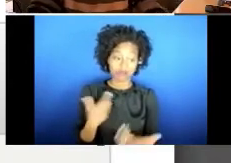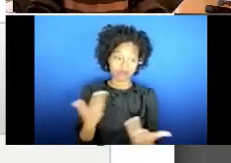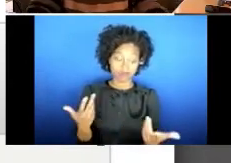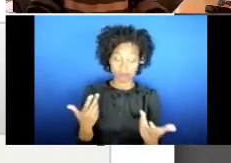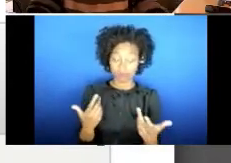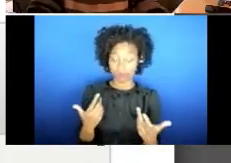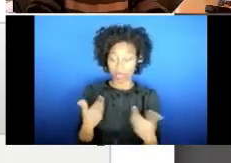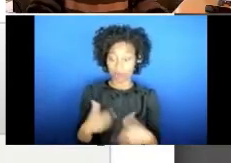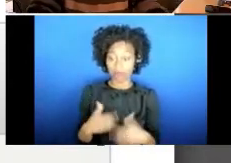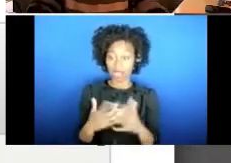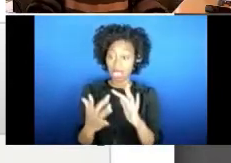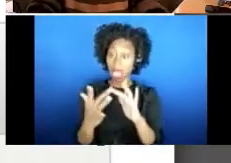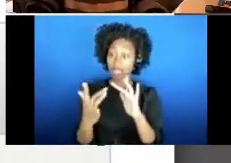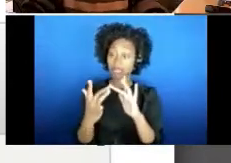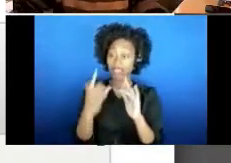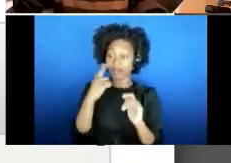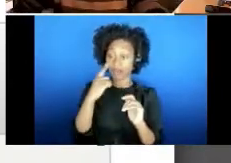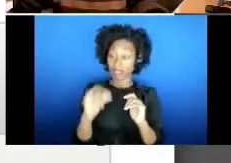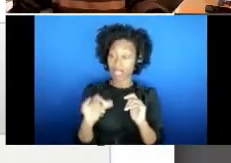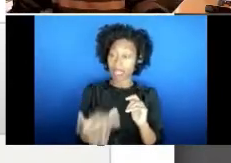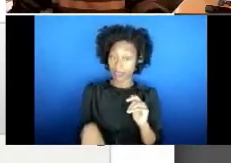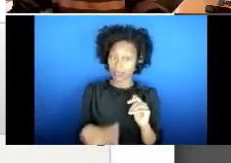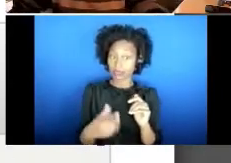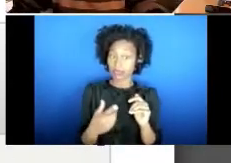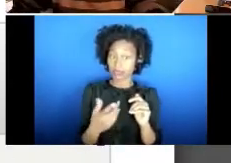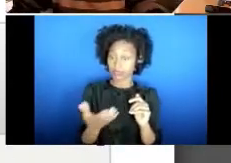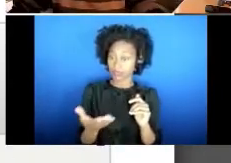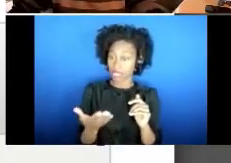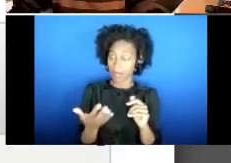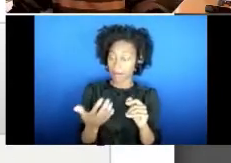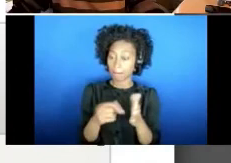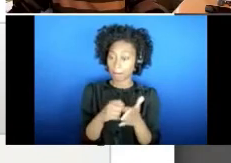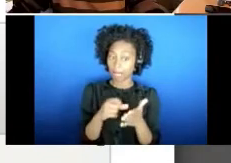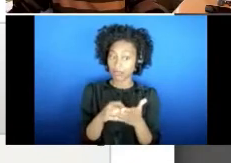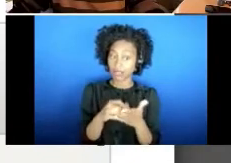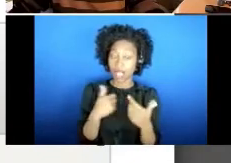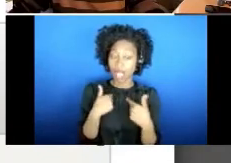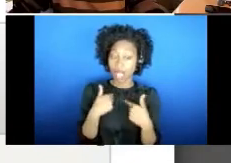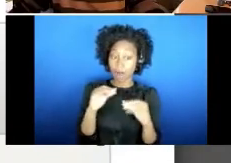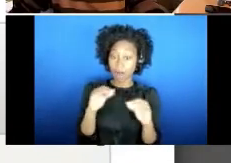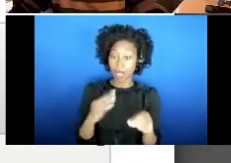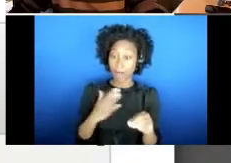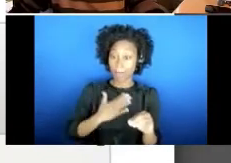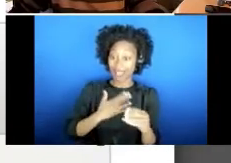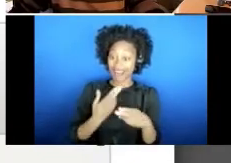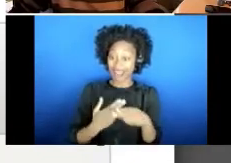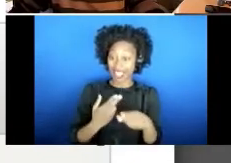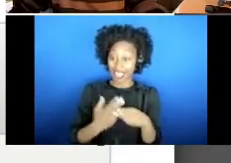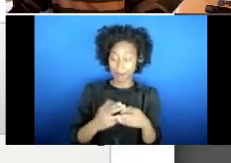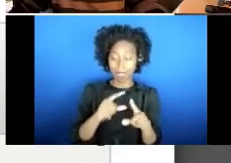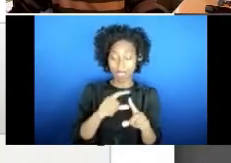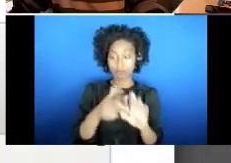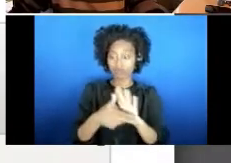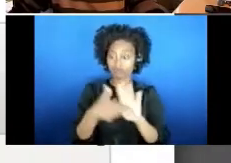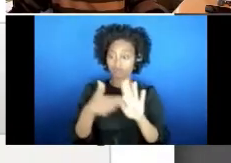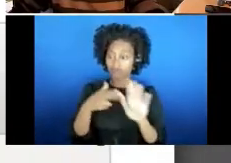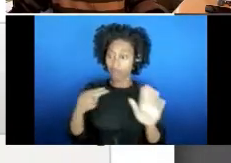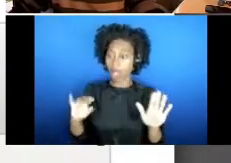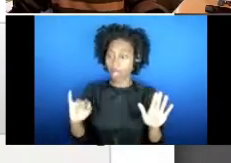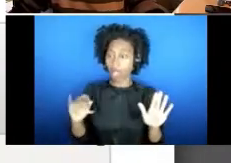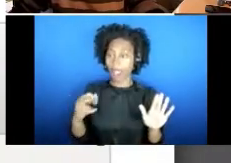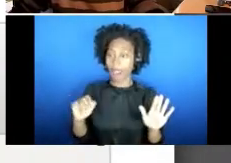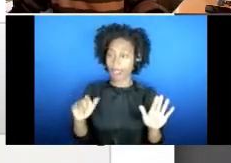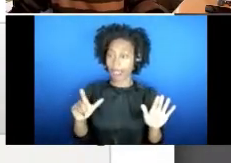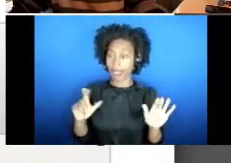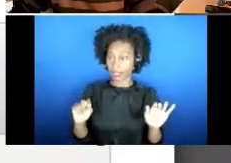on that page, I put my name and highlight my name and click the link icon, the same